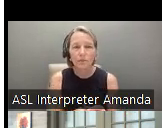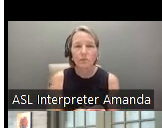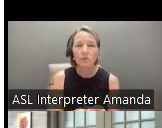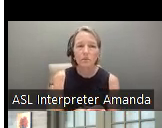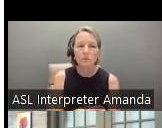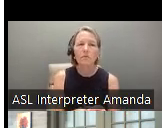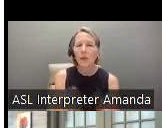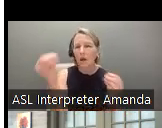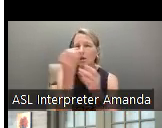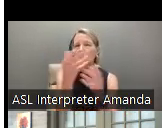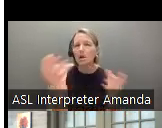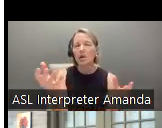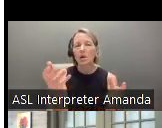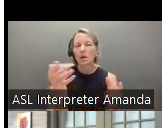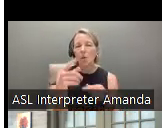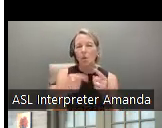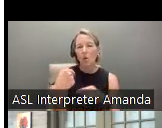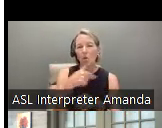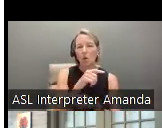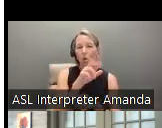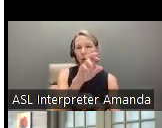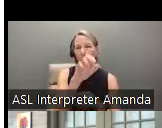um and just to let you know that when we do a representative pay review